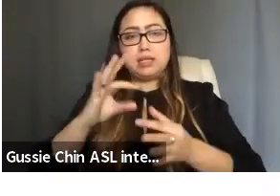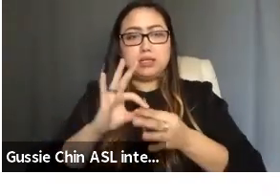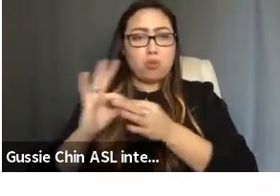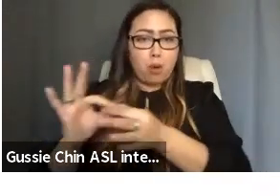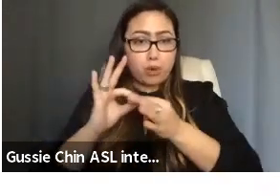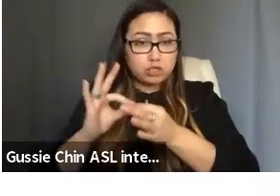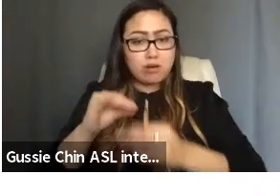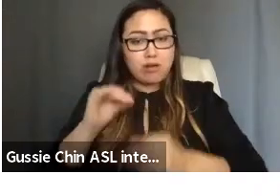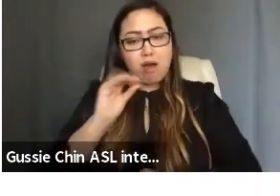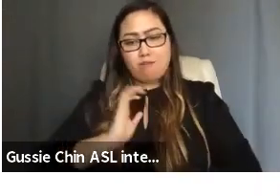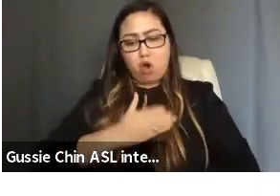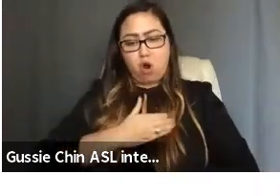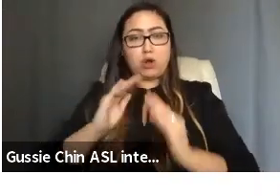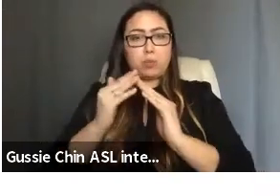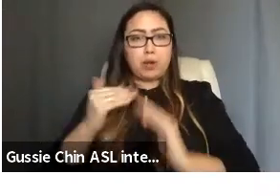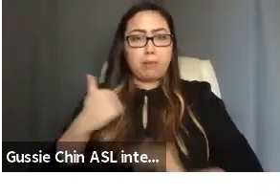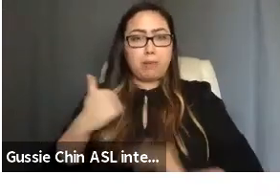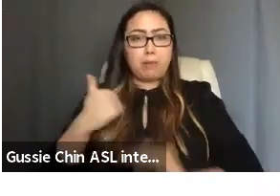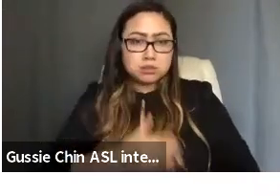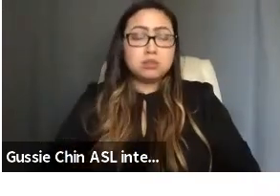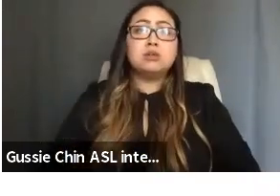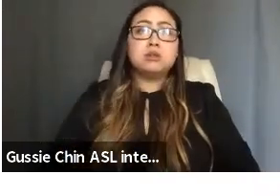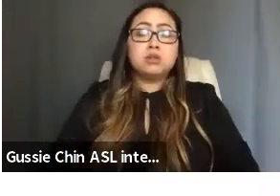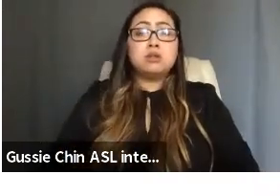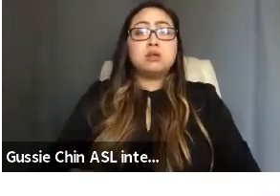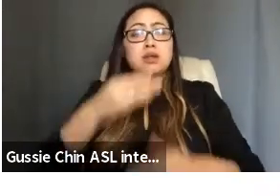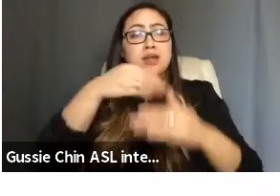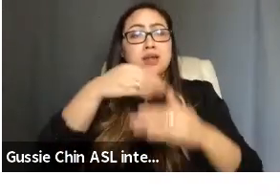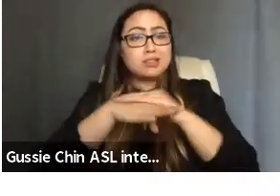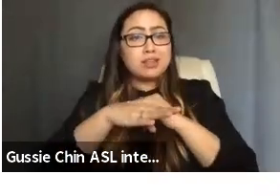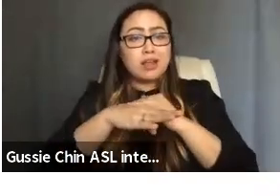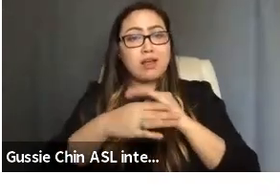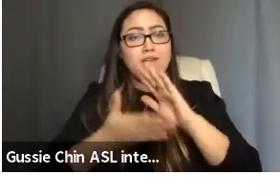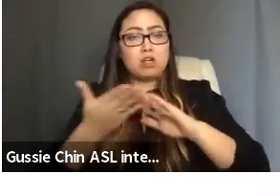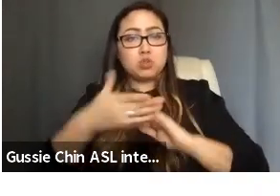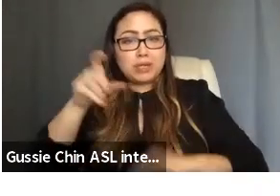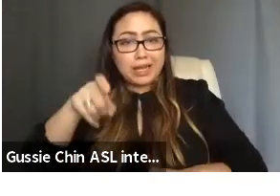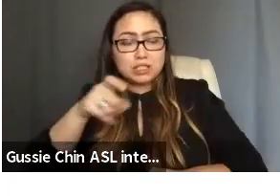of our community members. So access in functional needs, which you'll hear us talk a lot about is a